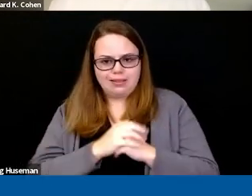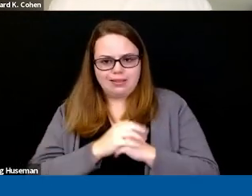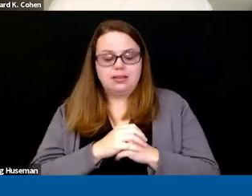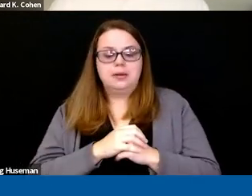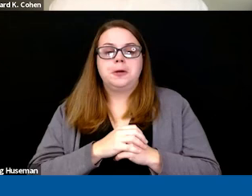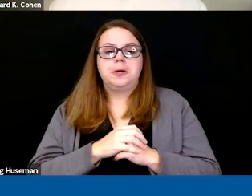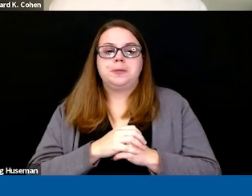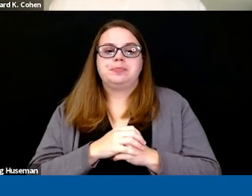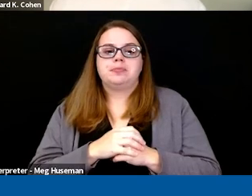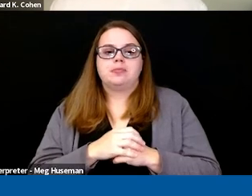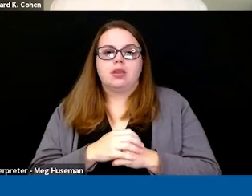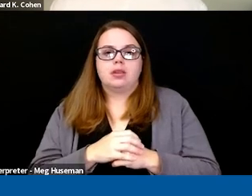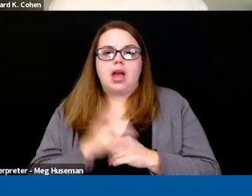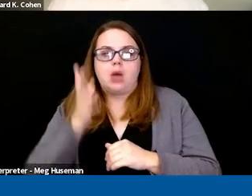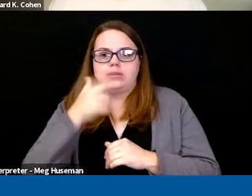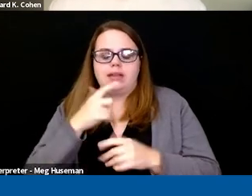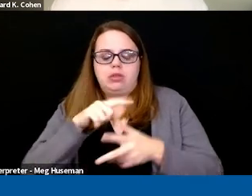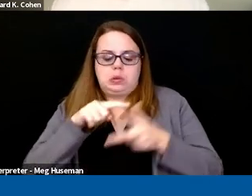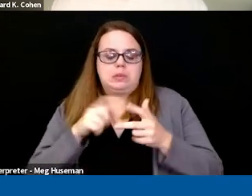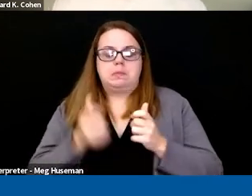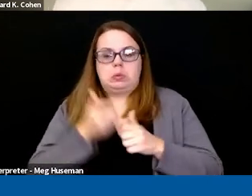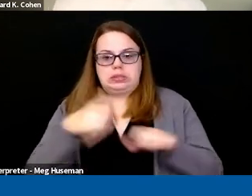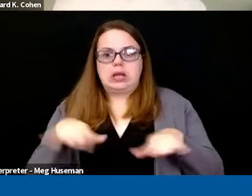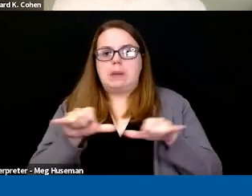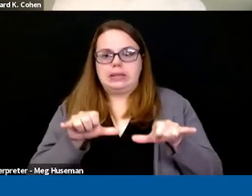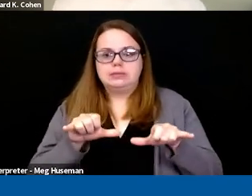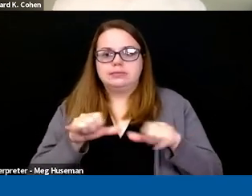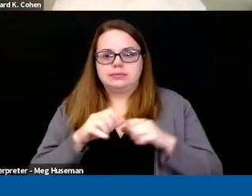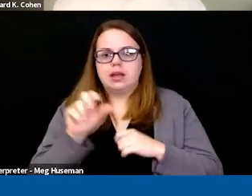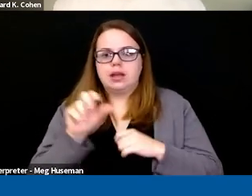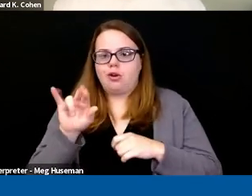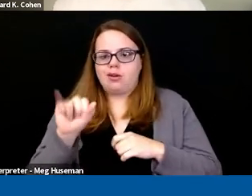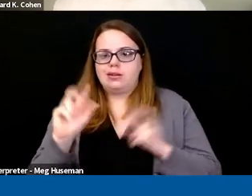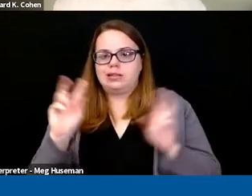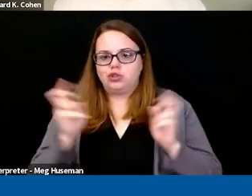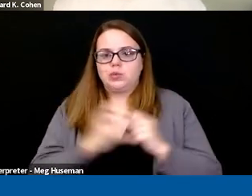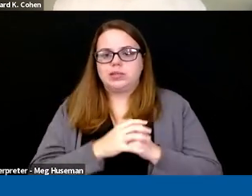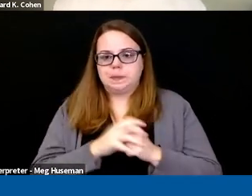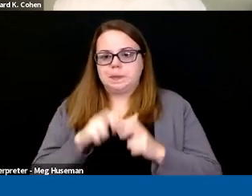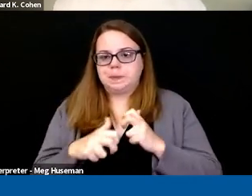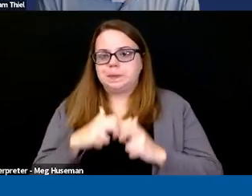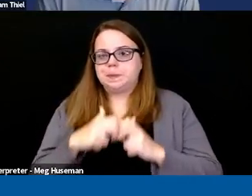So I'd say off the top of my head, those are the three most common ARIA issues. Great.